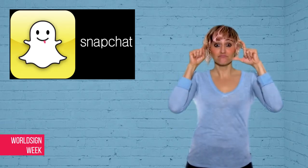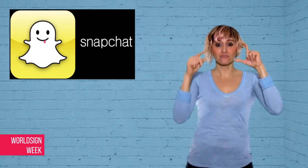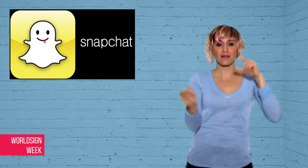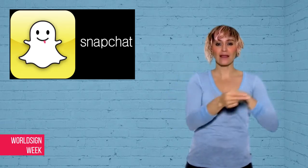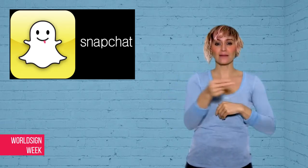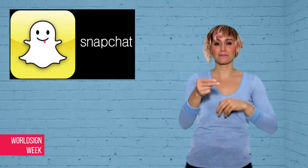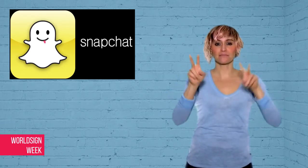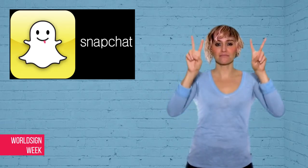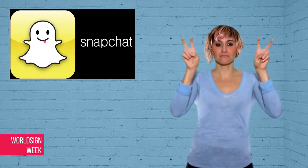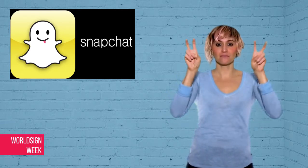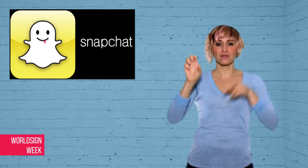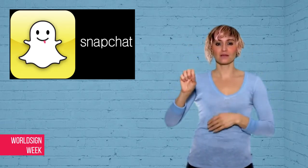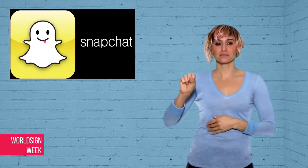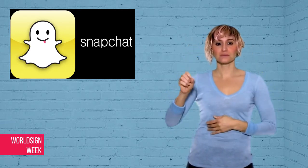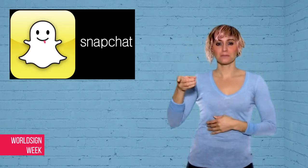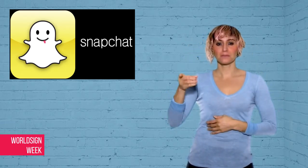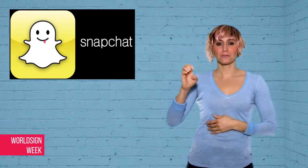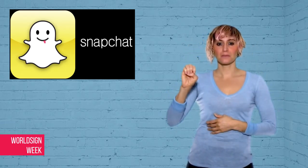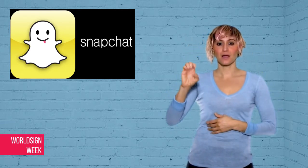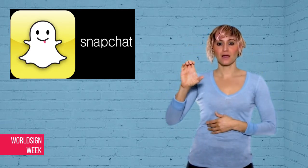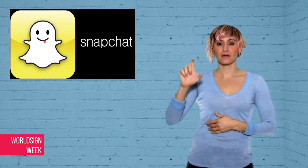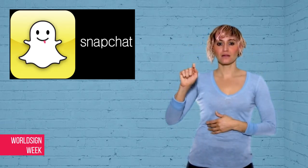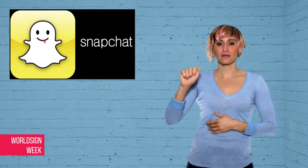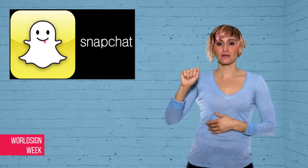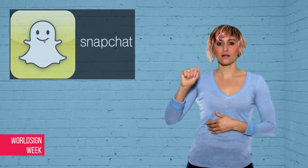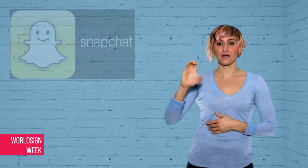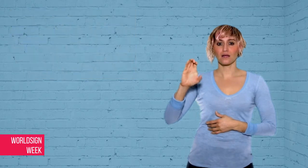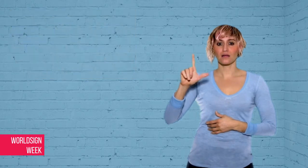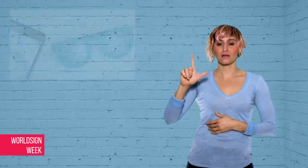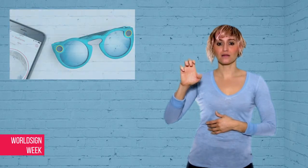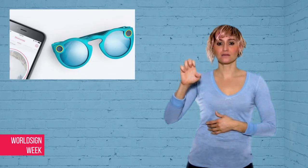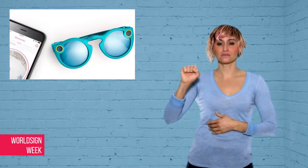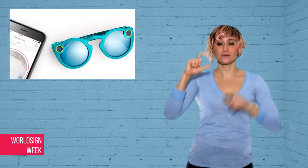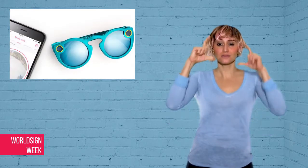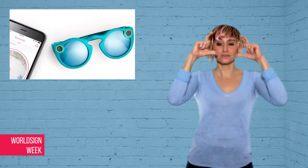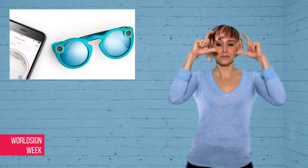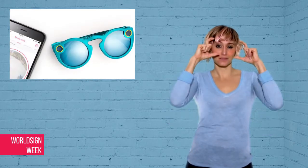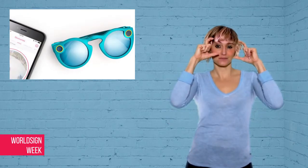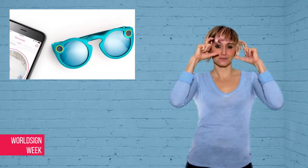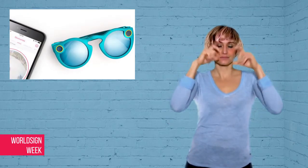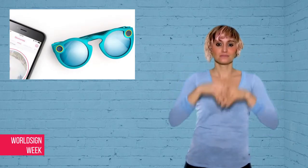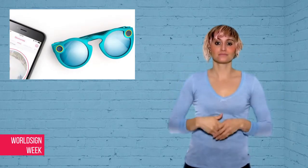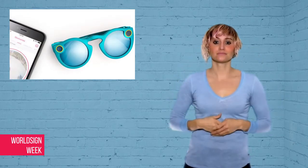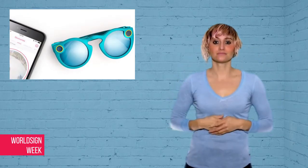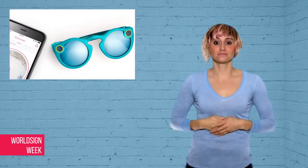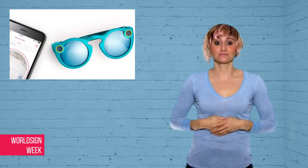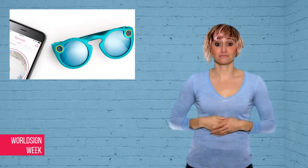it is known as Spectacles.